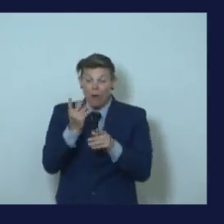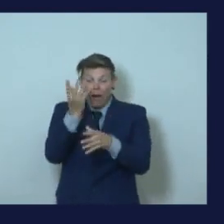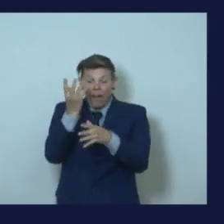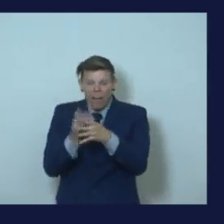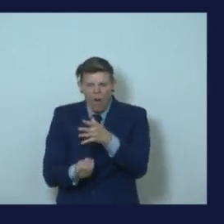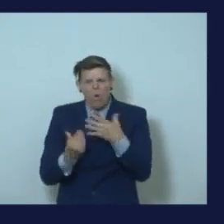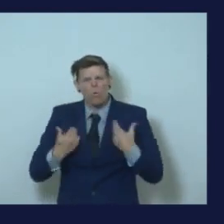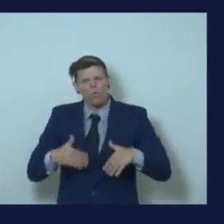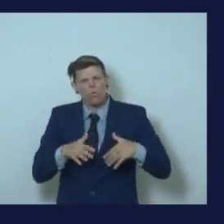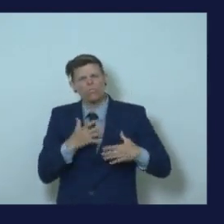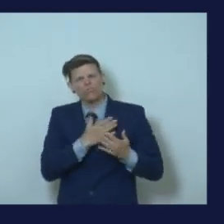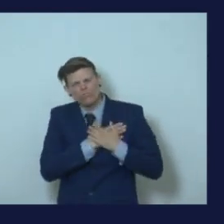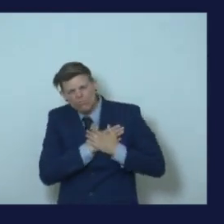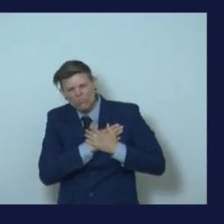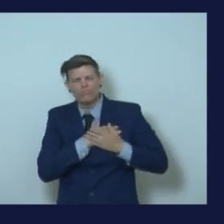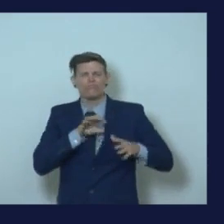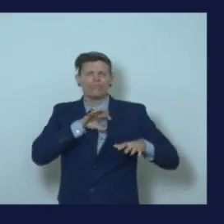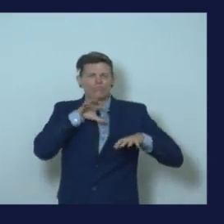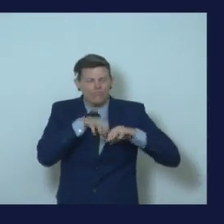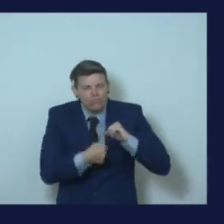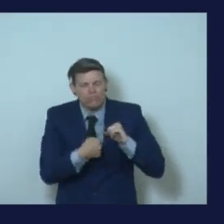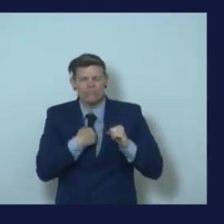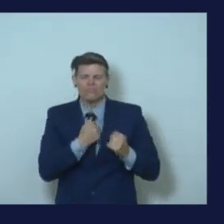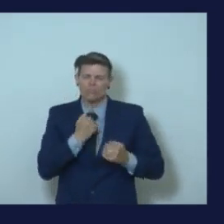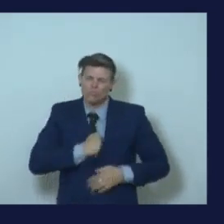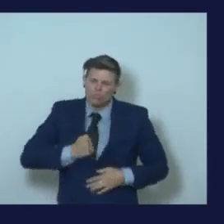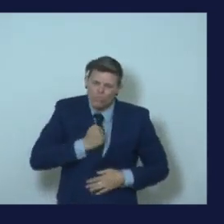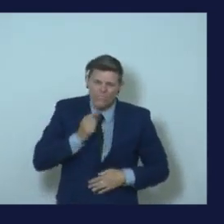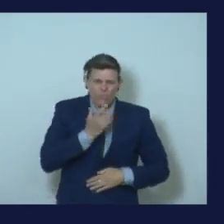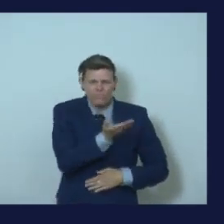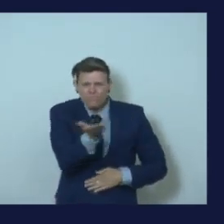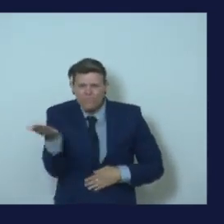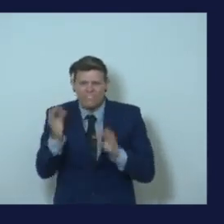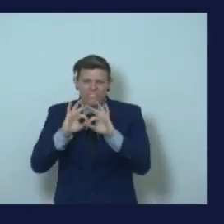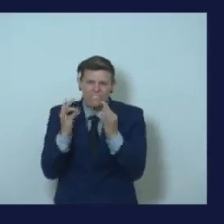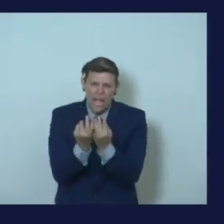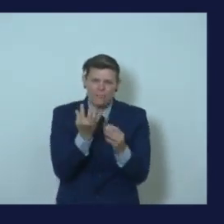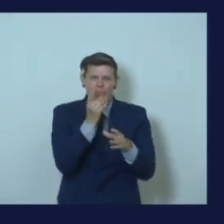WE HAVE 10 NEW DEATHS THAT IS FRANKLY A TRAGIC NUMBER EVERY DEATH.